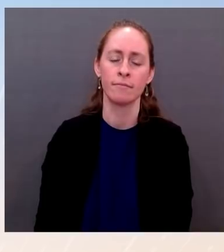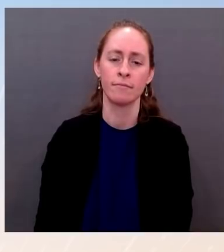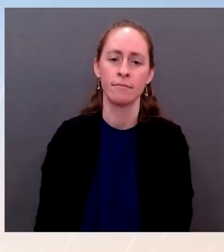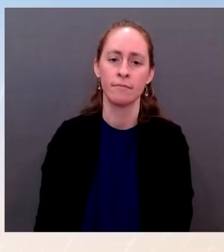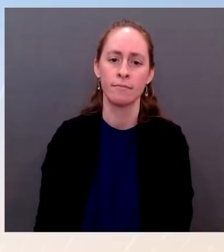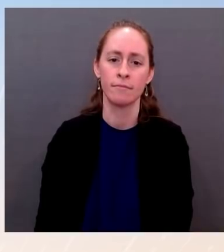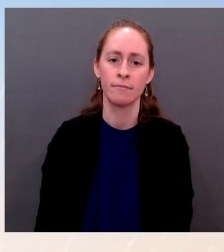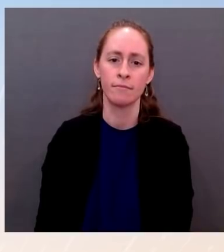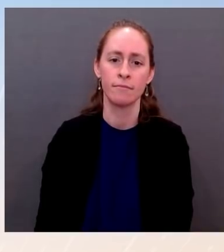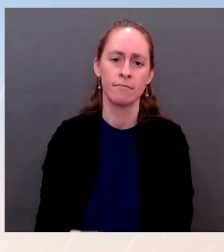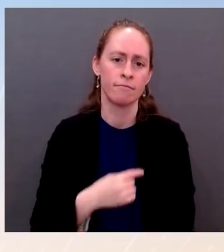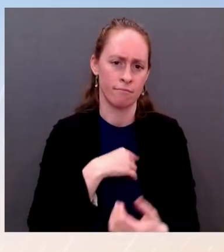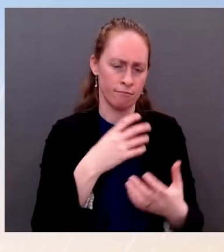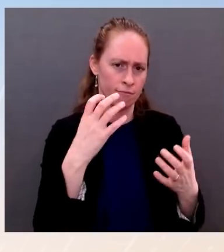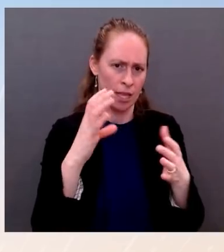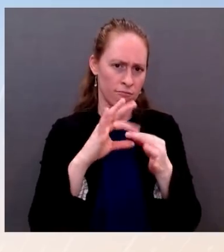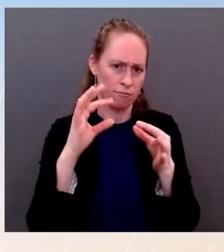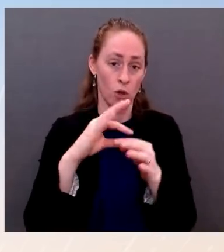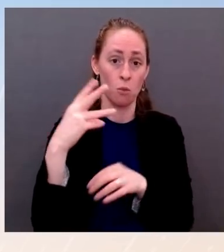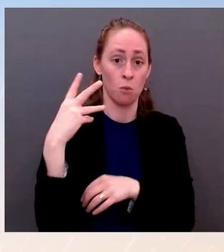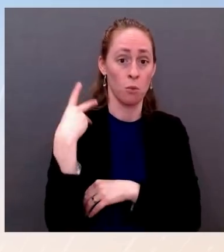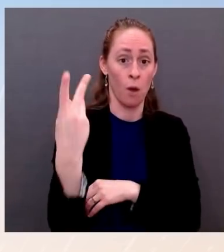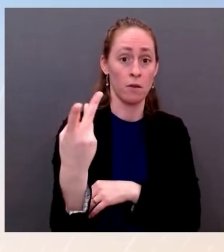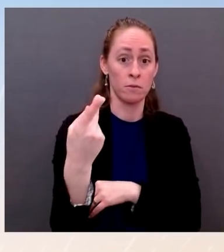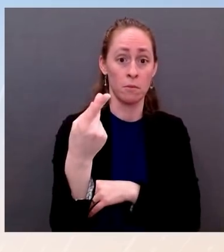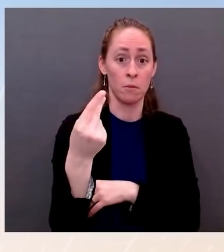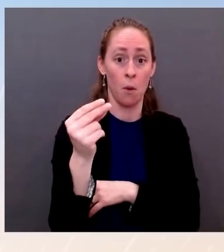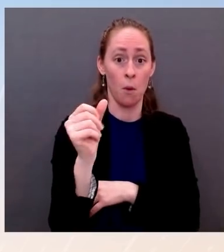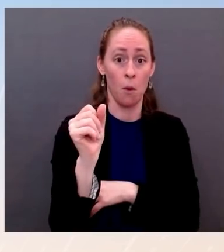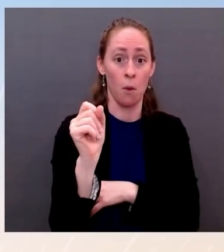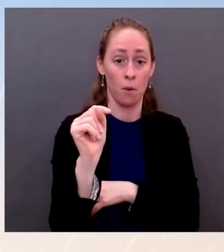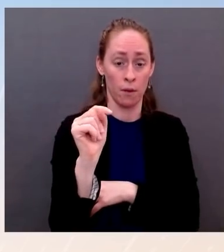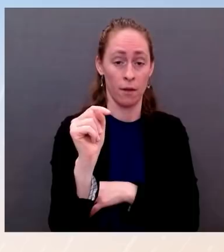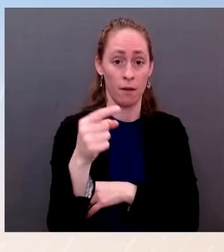it was based on a range of FOIA documents -- which is their right to do --